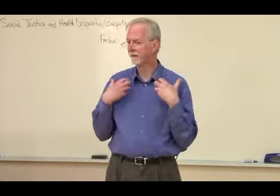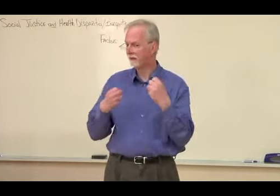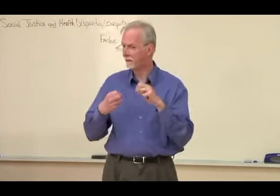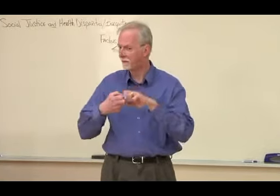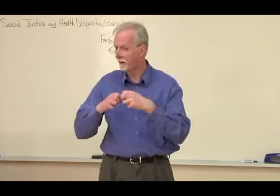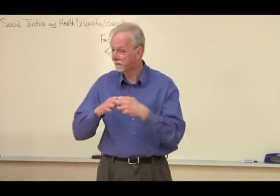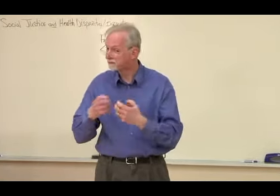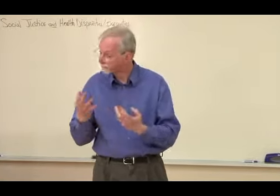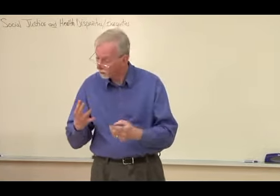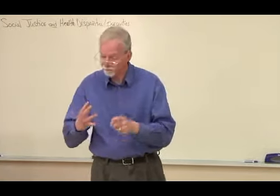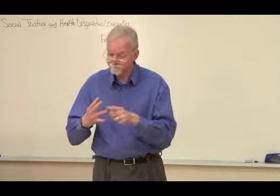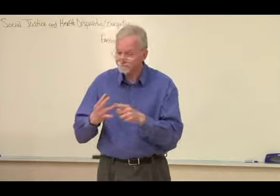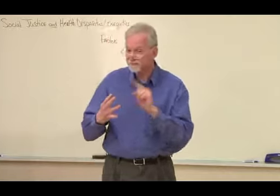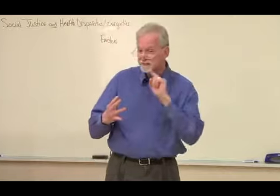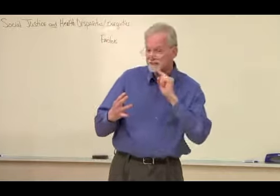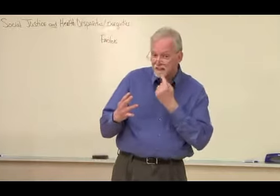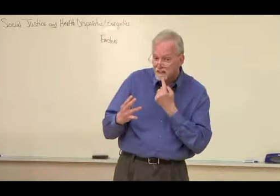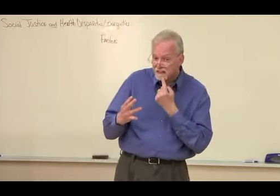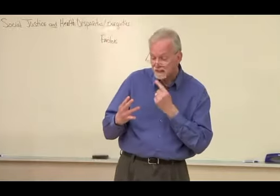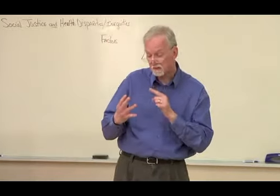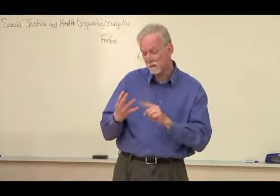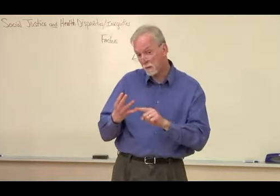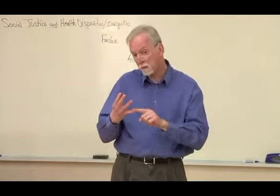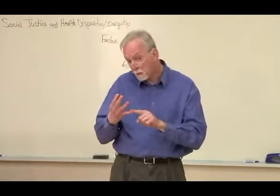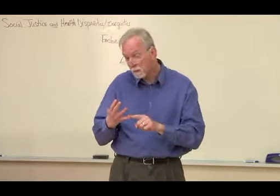Or different severities or consequences